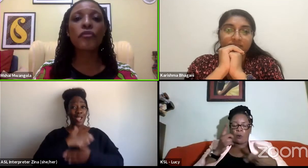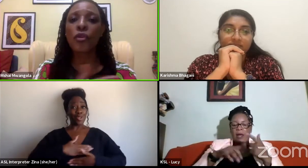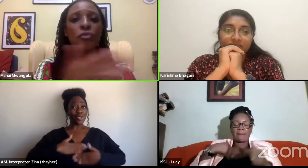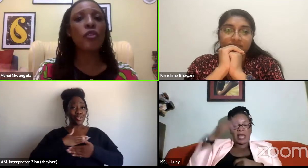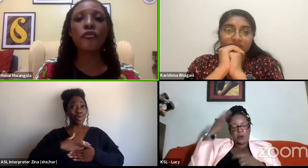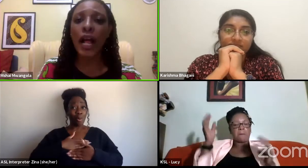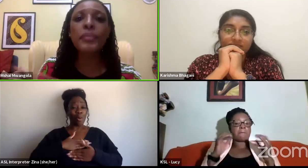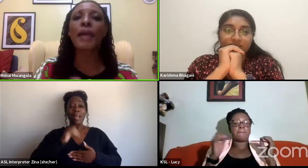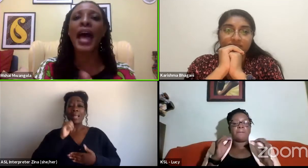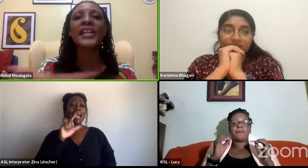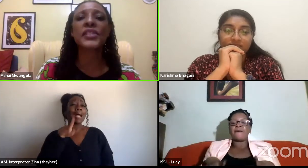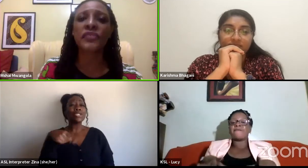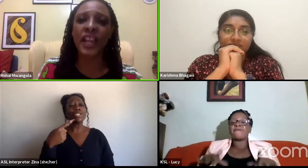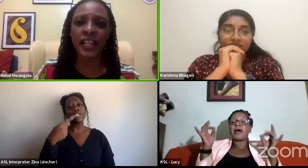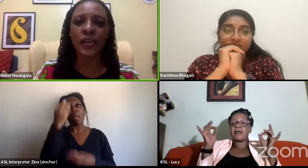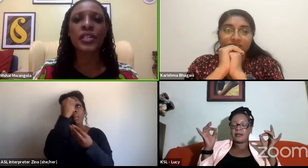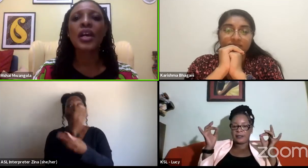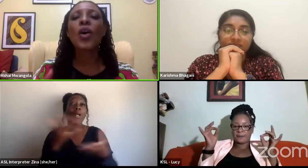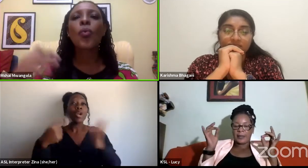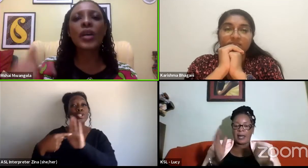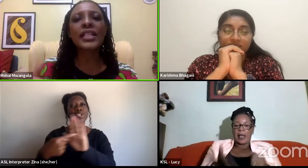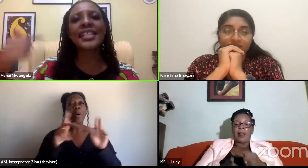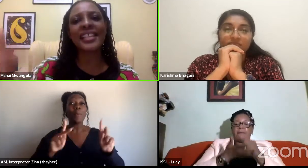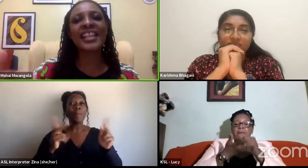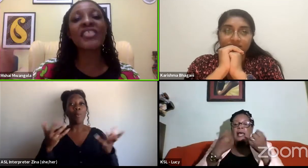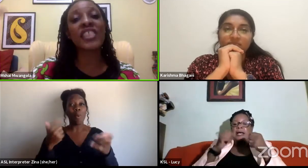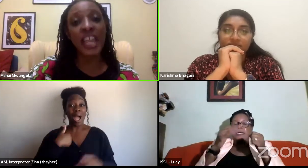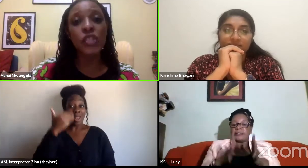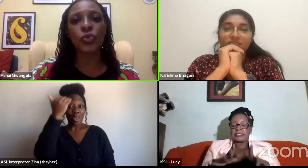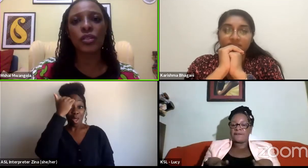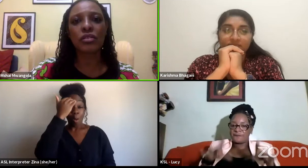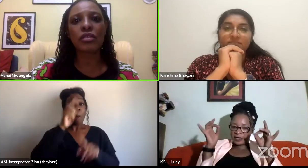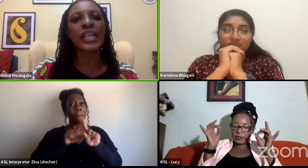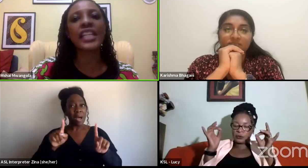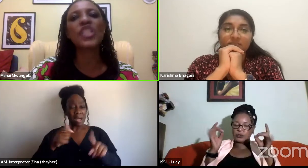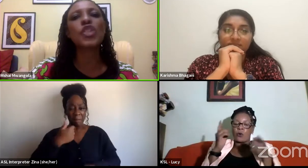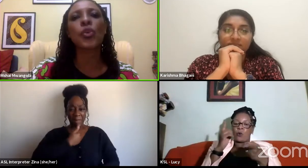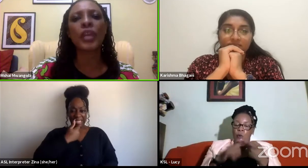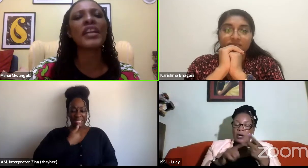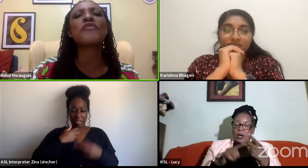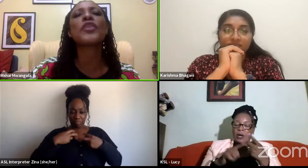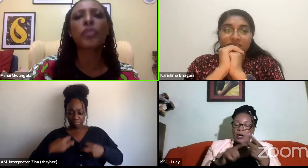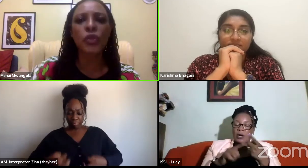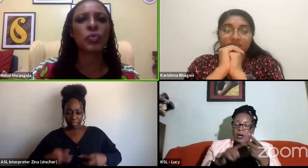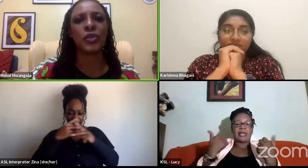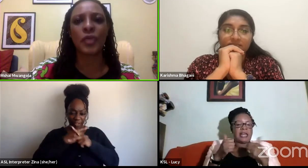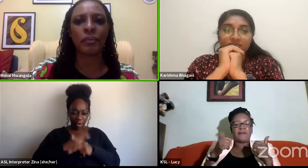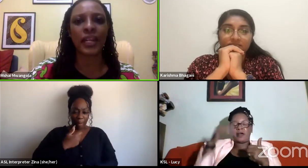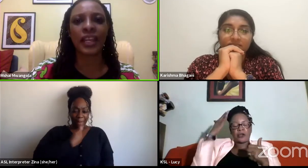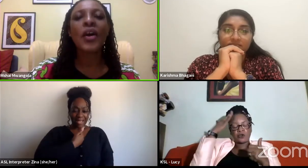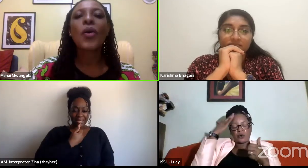helping my actors find out what is it that they didn't know. Even if we thought we knew the play,